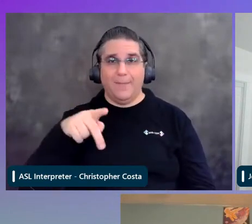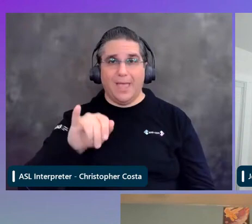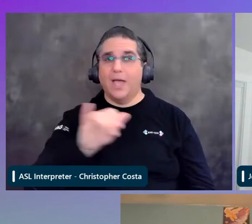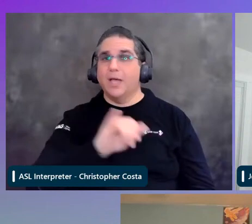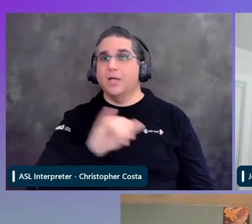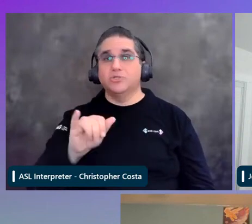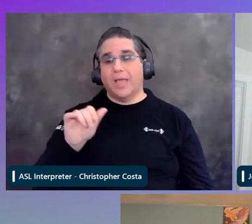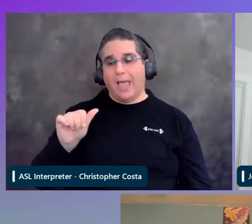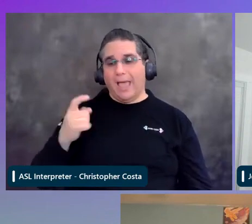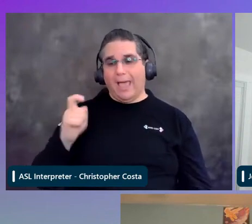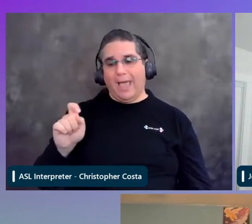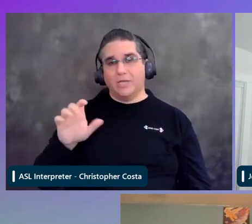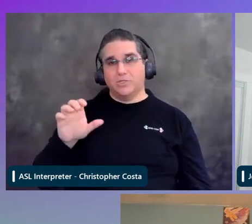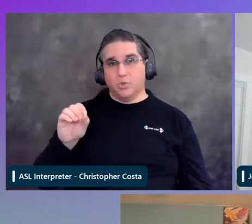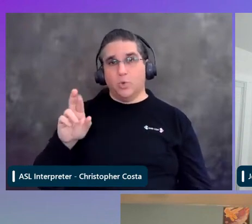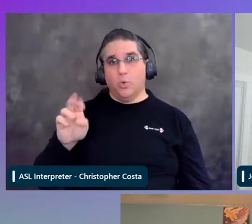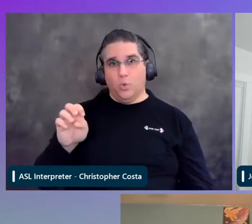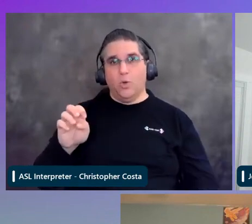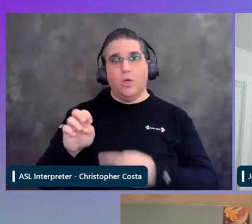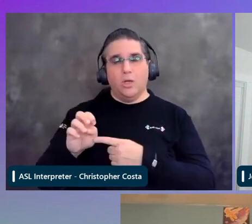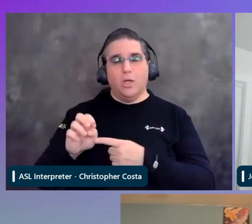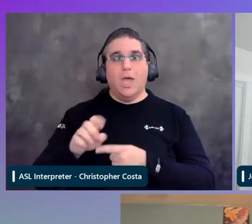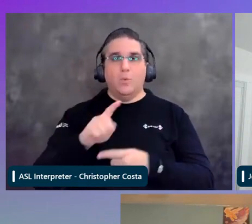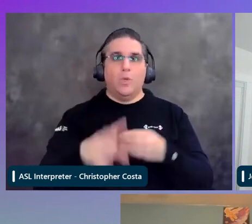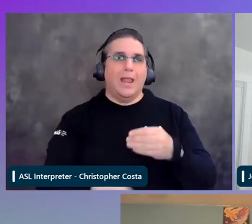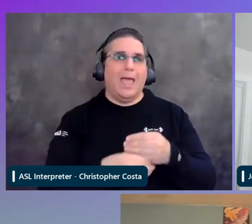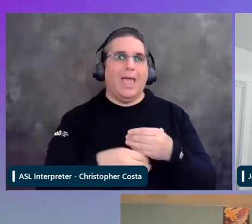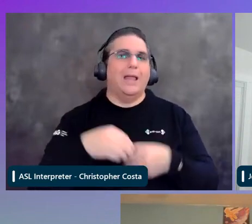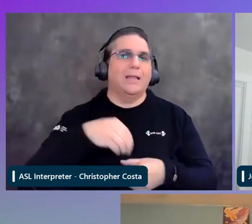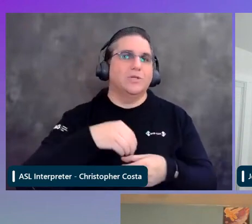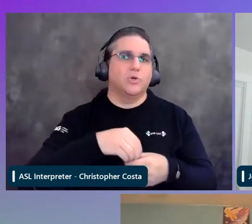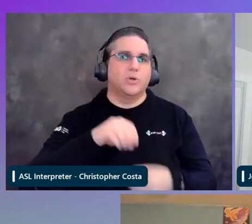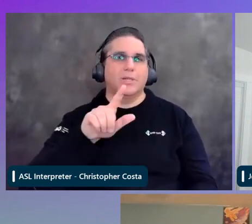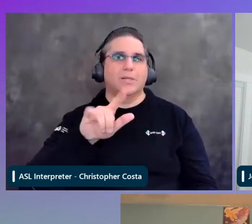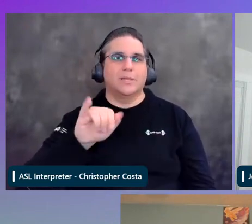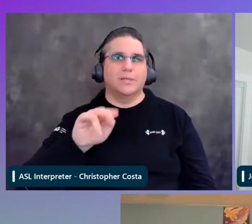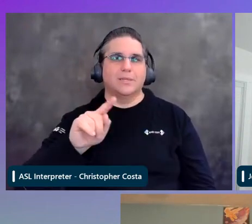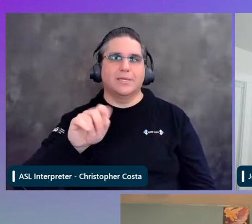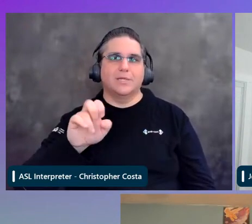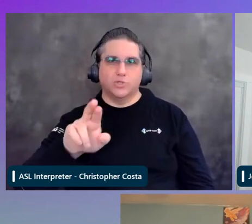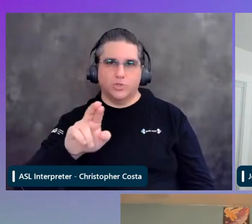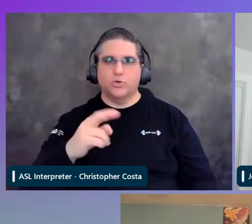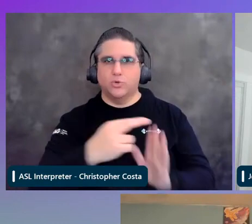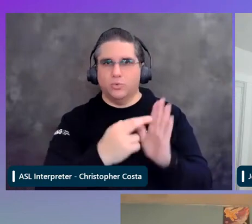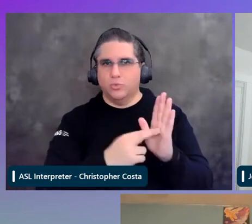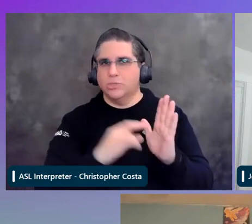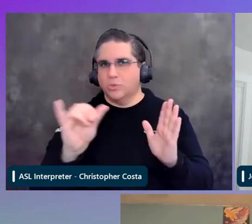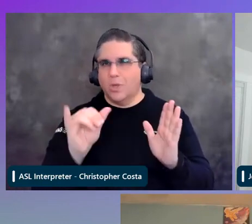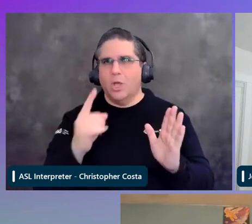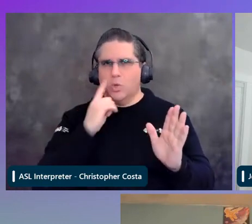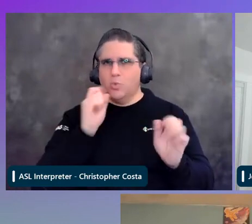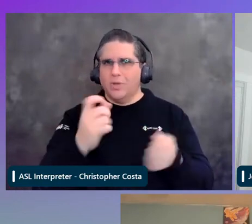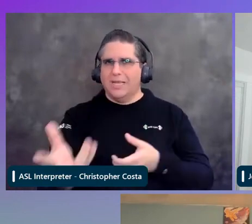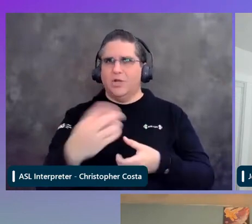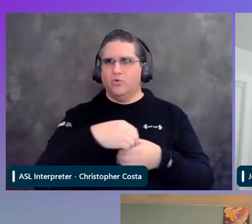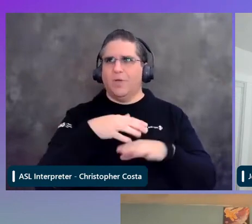you may have added additional internal linter rules as well. So you could integrate that. I